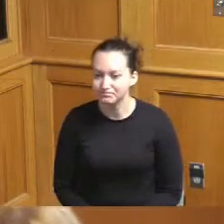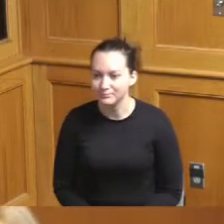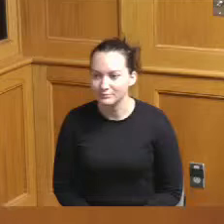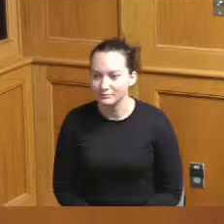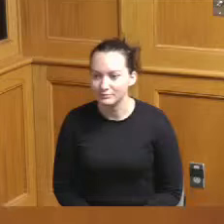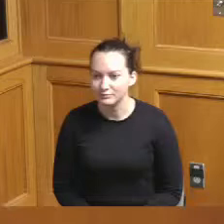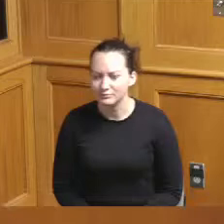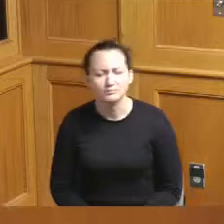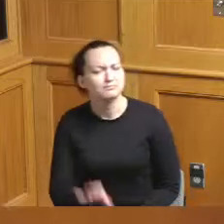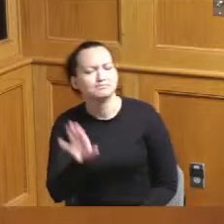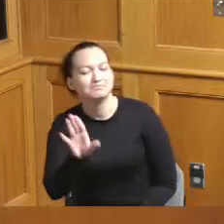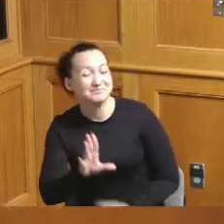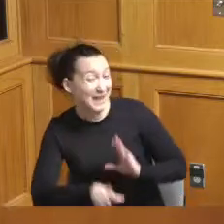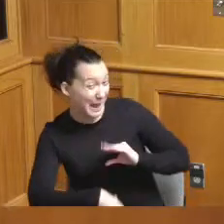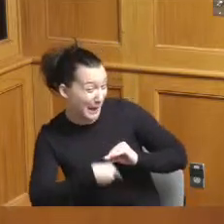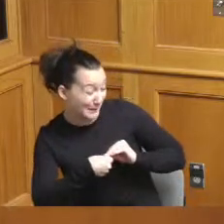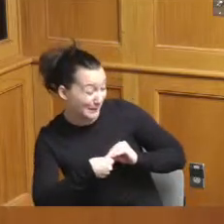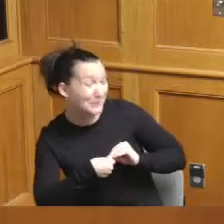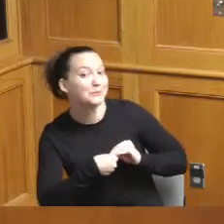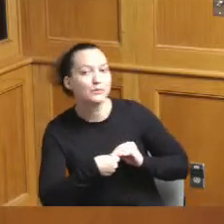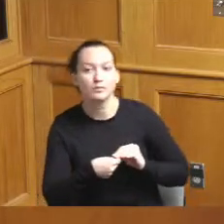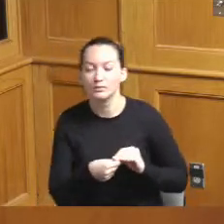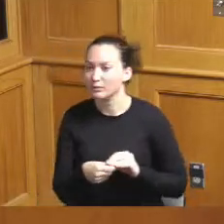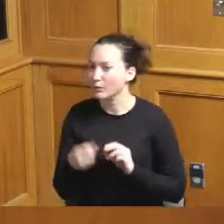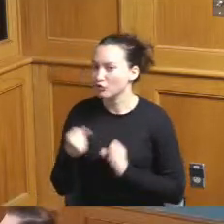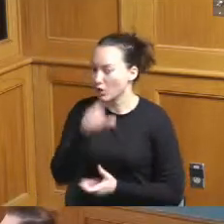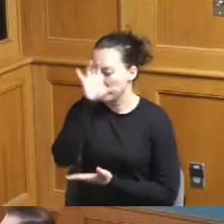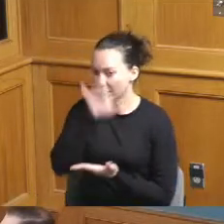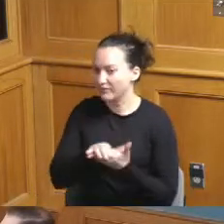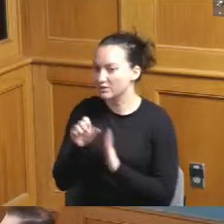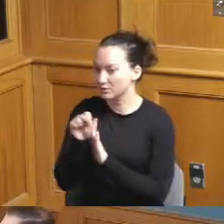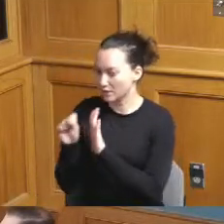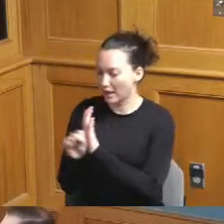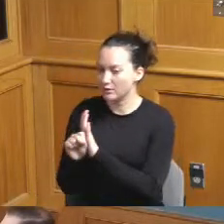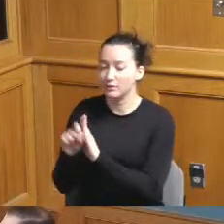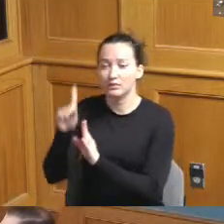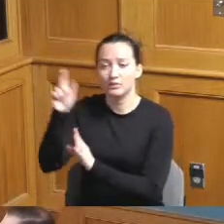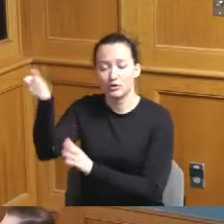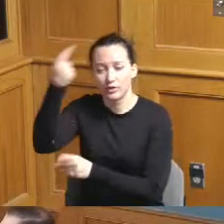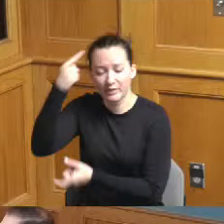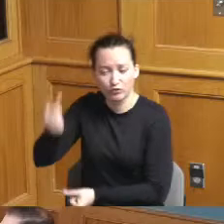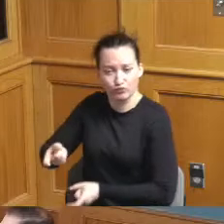just to add a little bit to that we do believe that the state grant that we receive for the